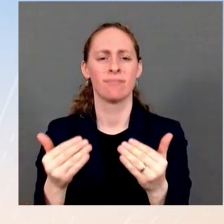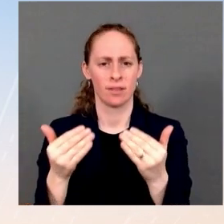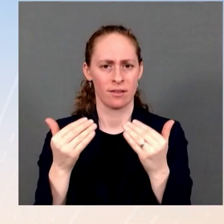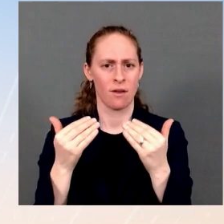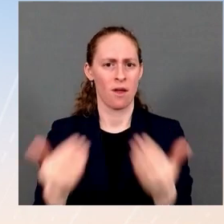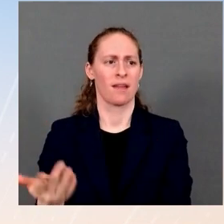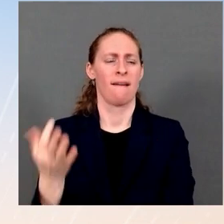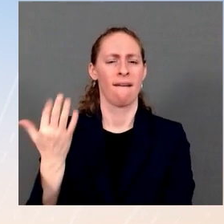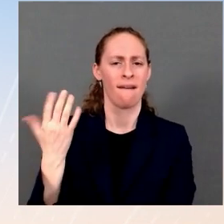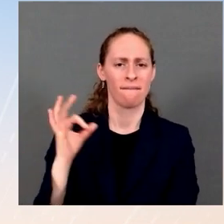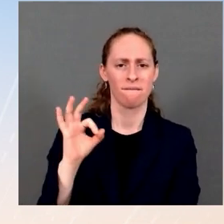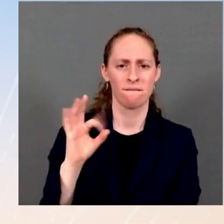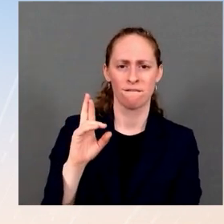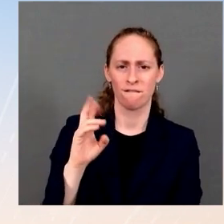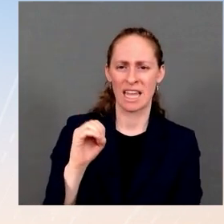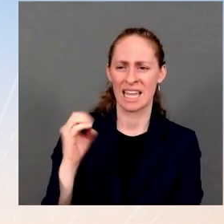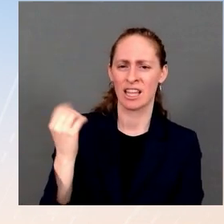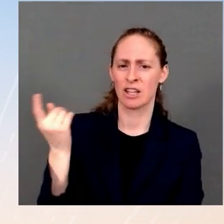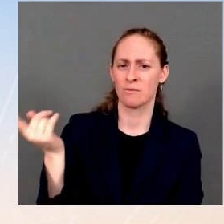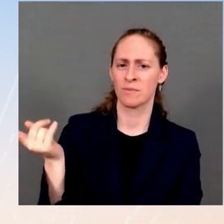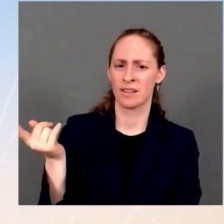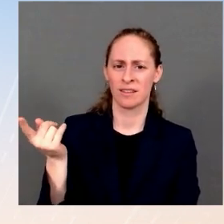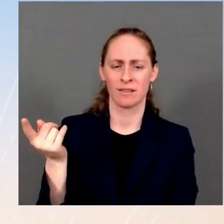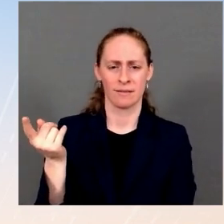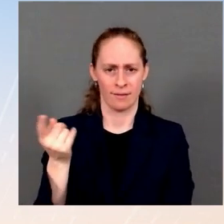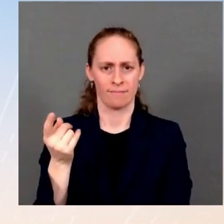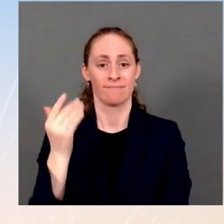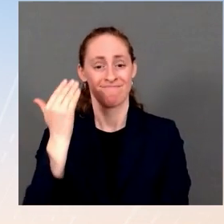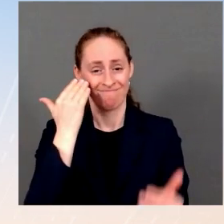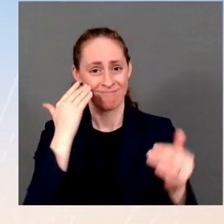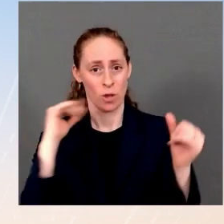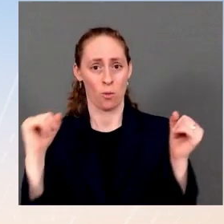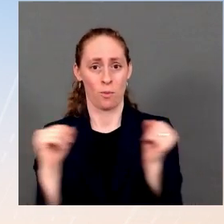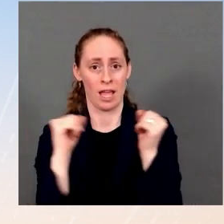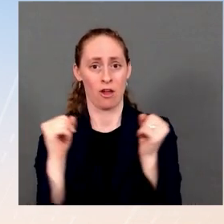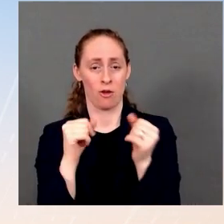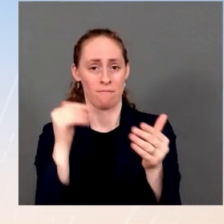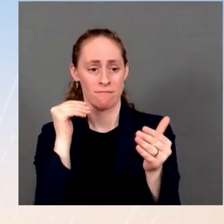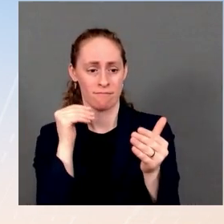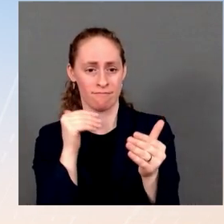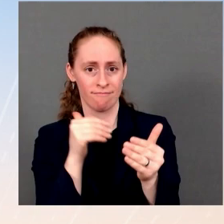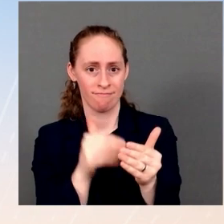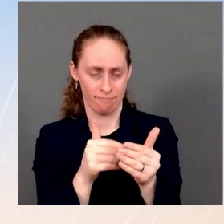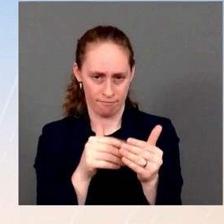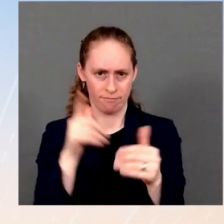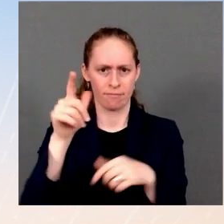to our most vulnerable, pharmacies doing proactive outreach and expanding availability,